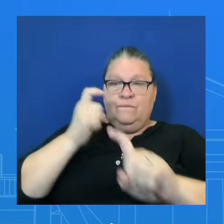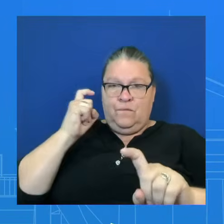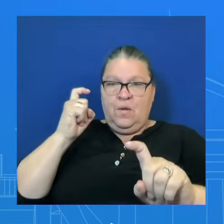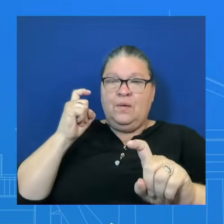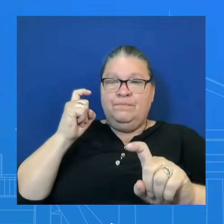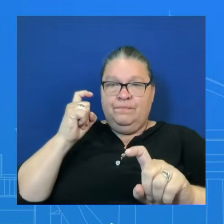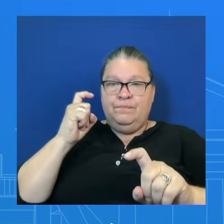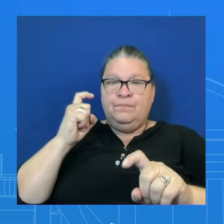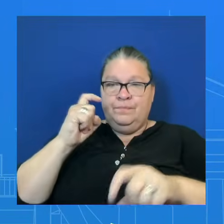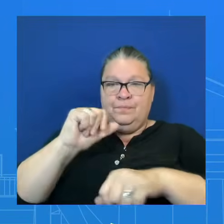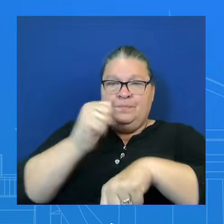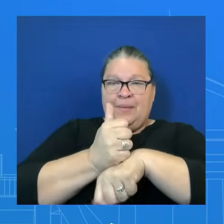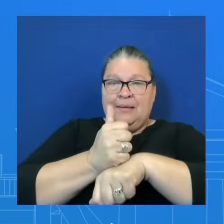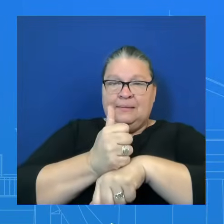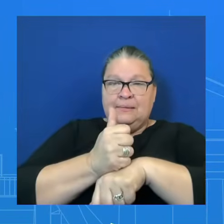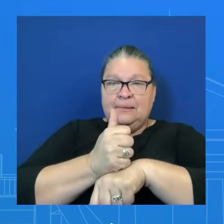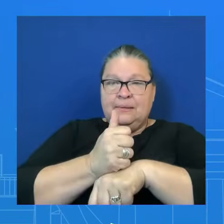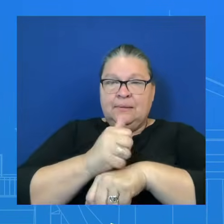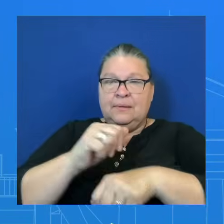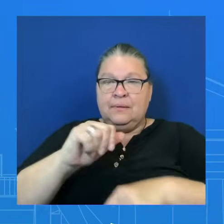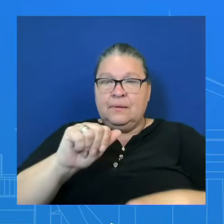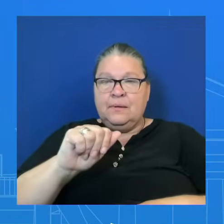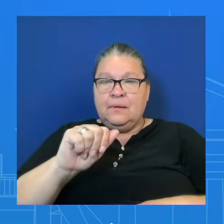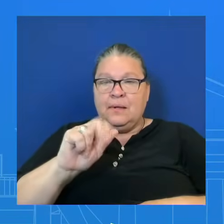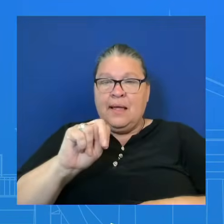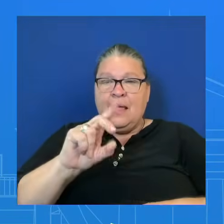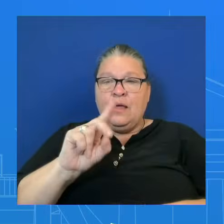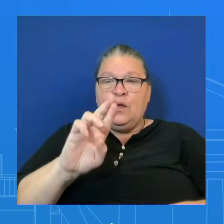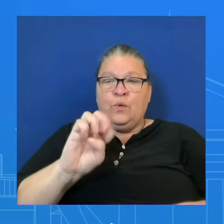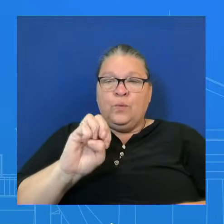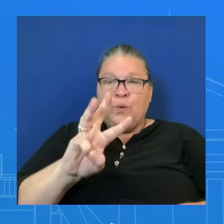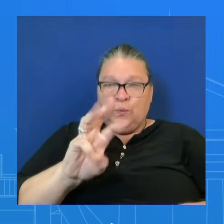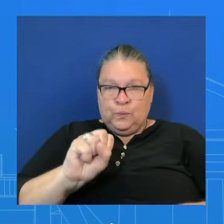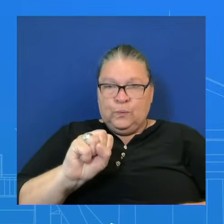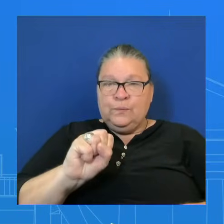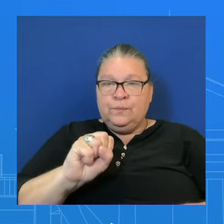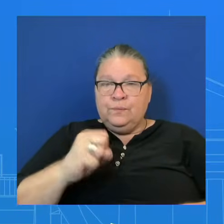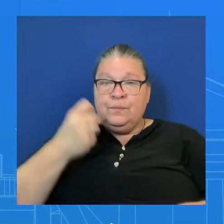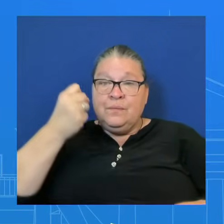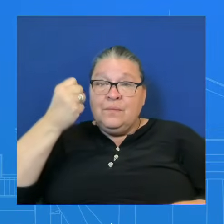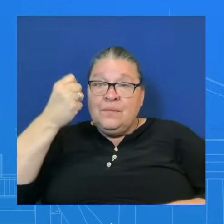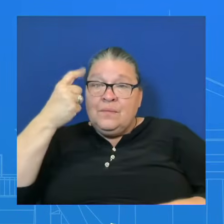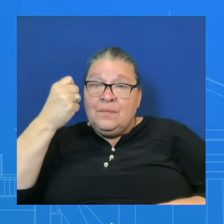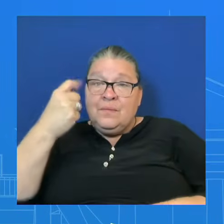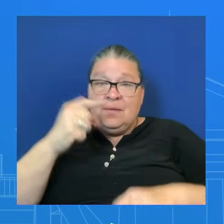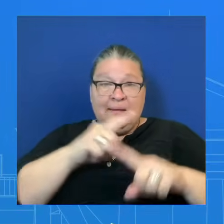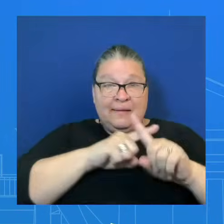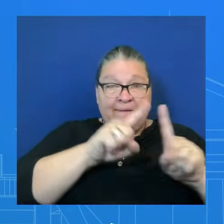Launched into the air six F-16s. Three air bases launched to intercept this particular Cessna citation.